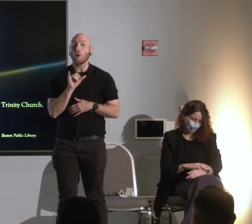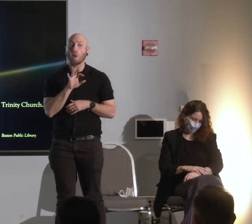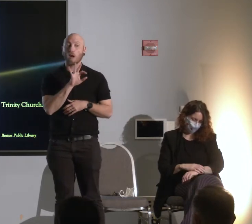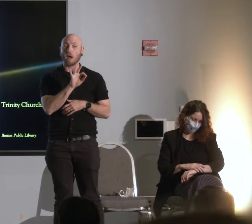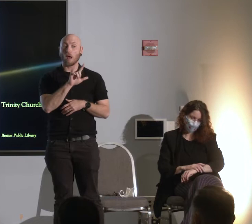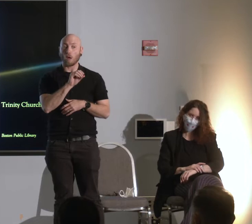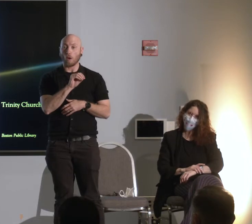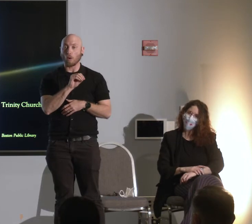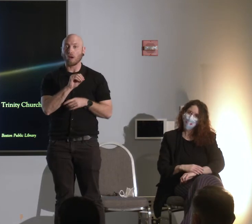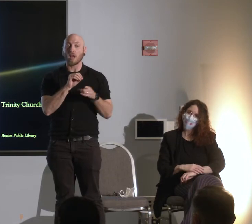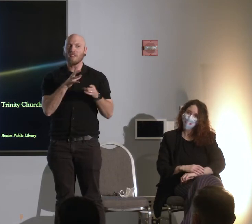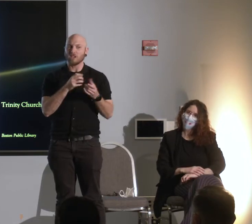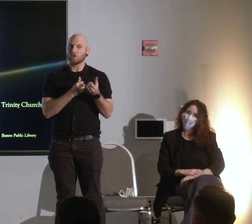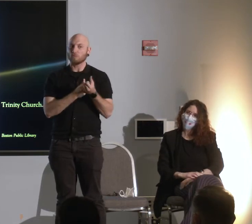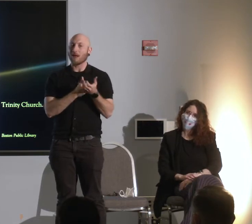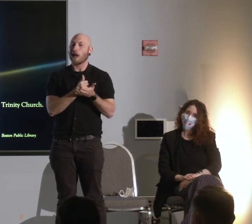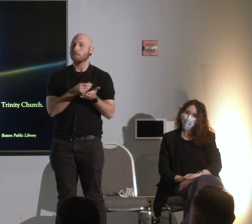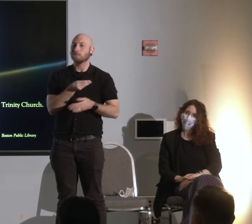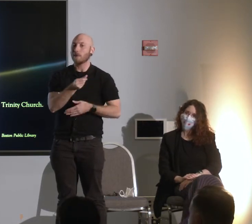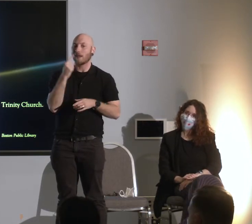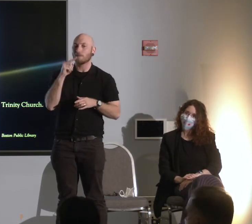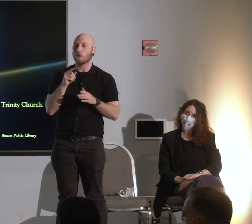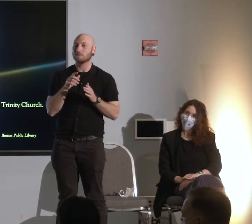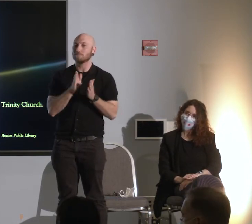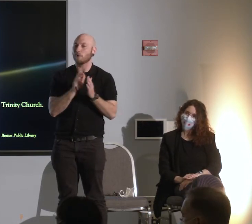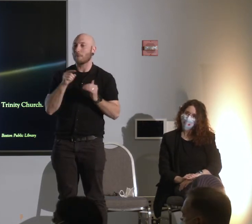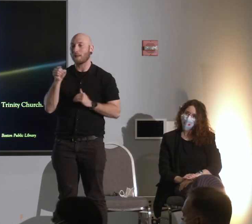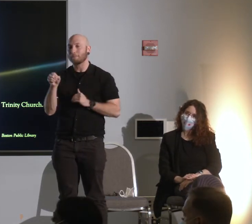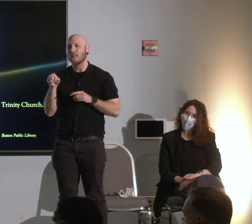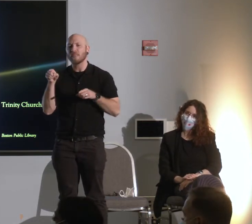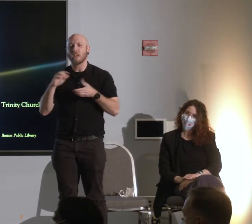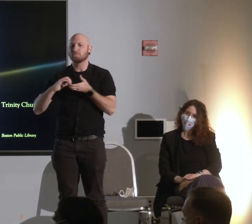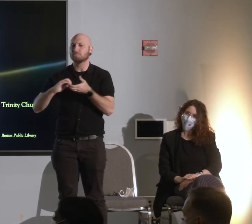underwritten the biography of Richardson, that they had worked together on quite a number of projects,